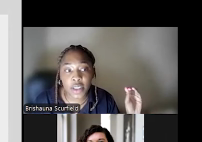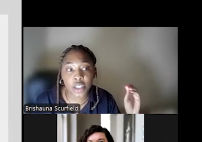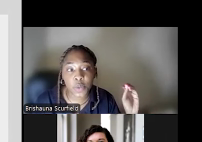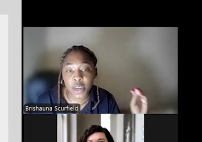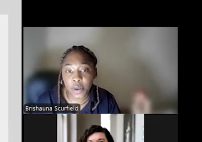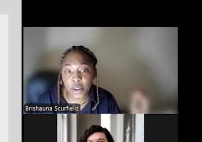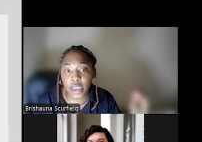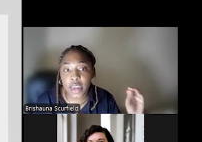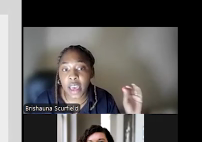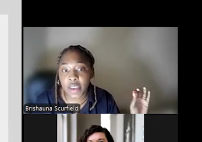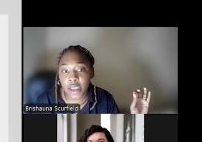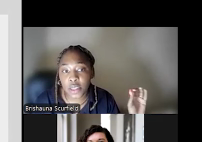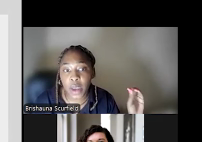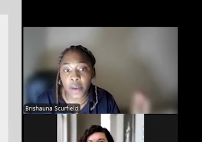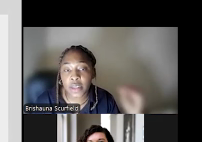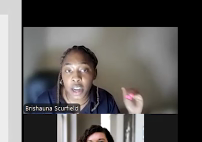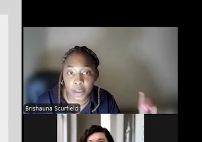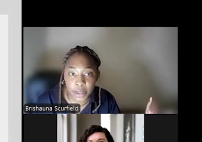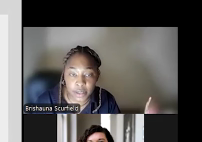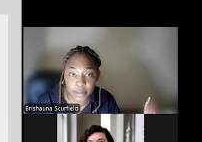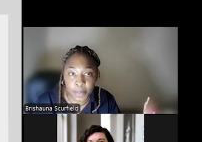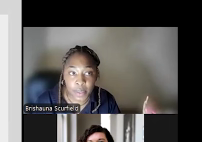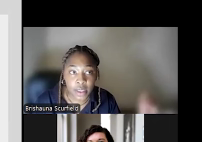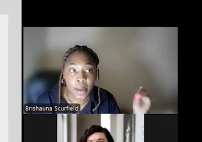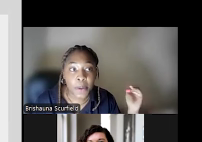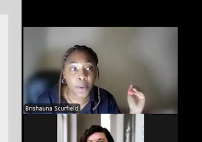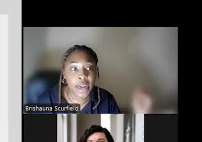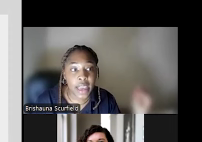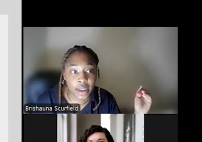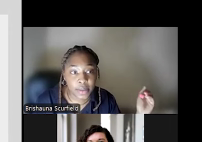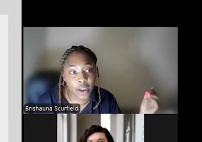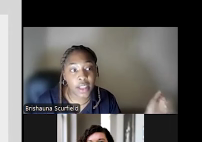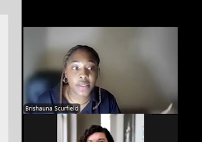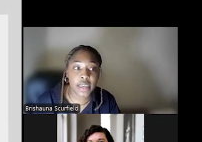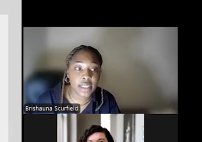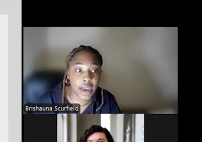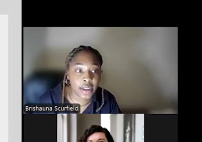that a screen reader can navigate throughout the document. But right now on the lefth hand side,